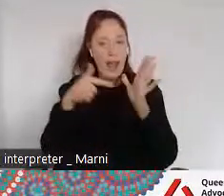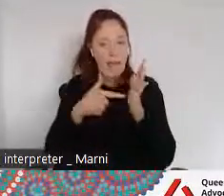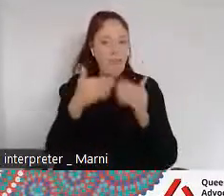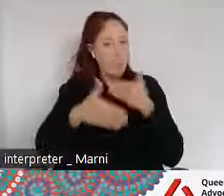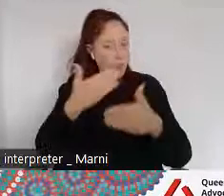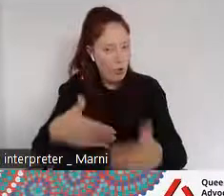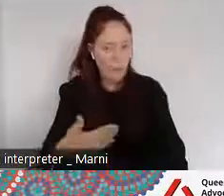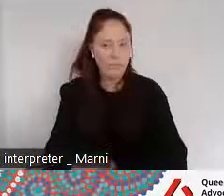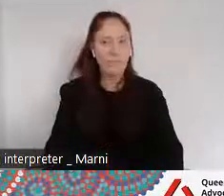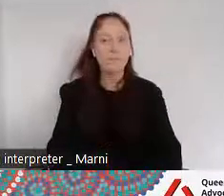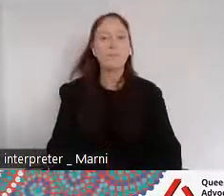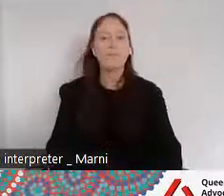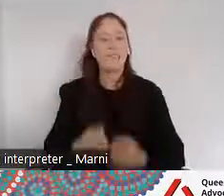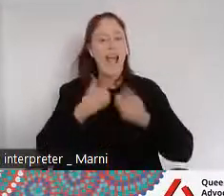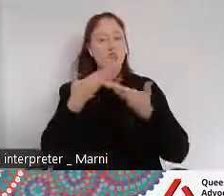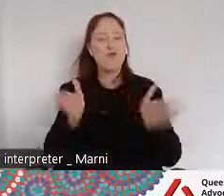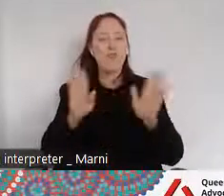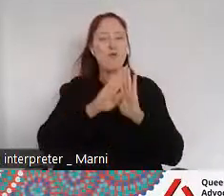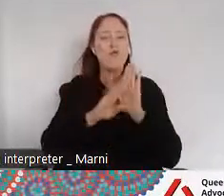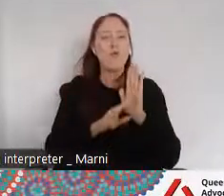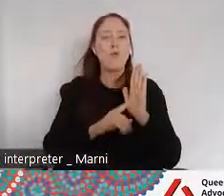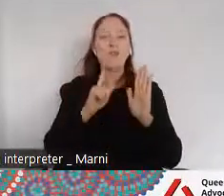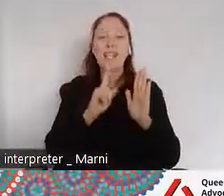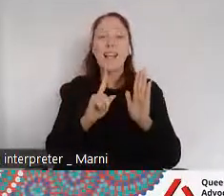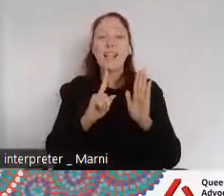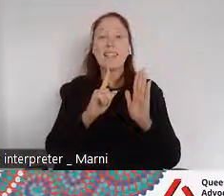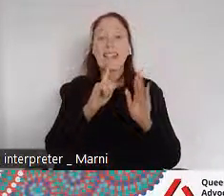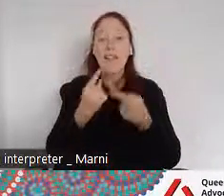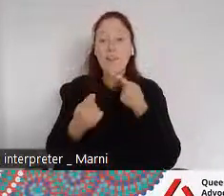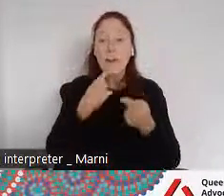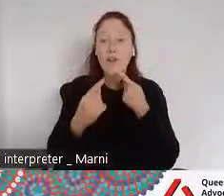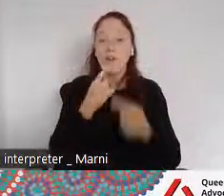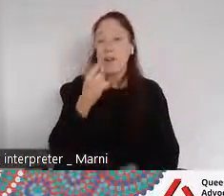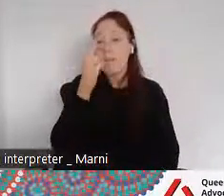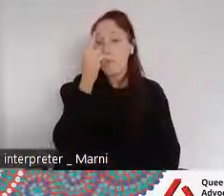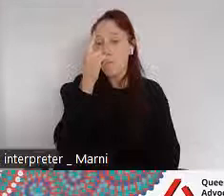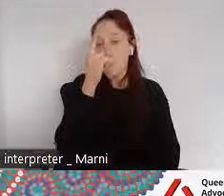rule that information may be published about proceedings. However, it cannot be published